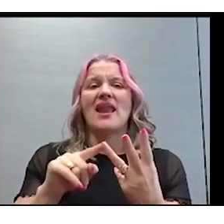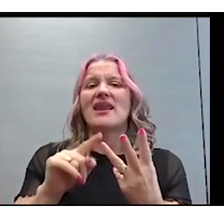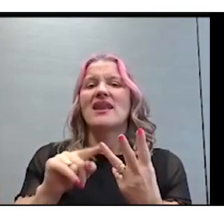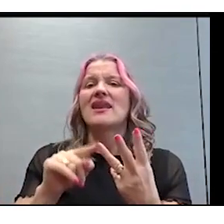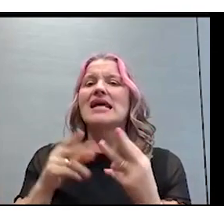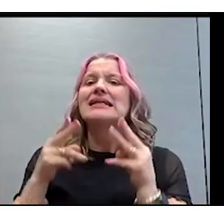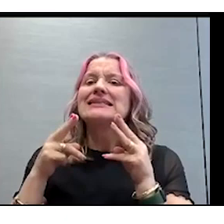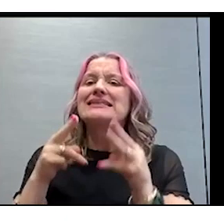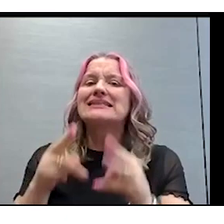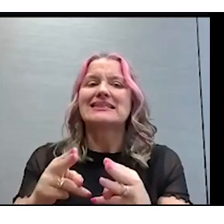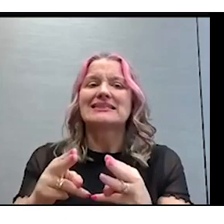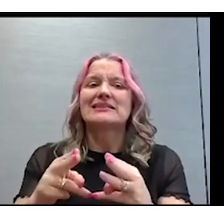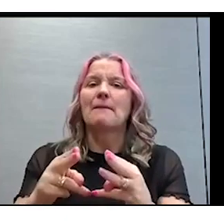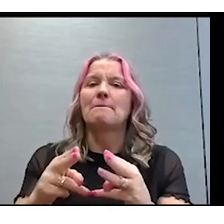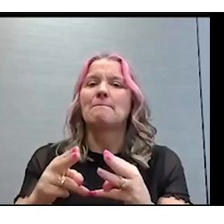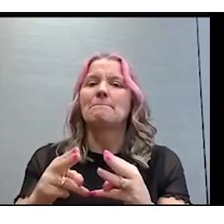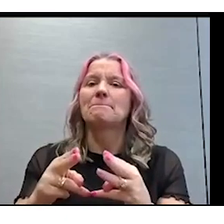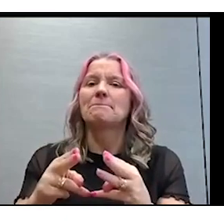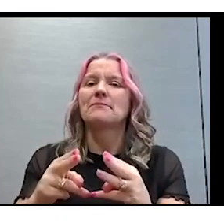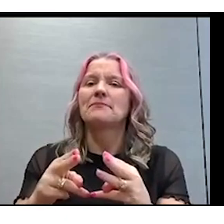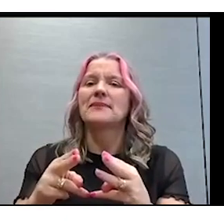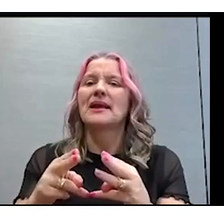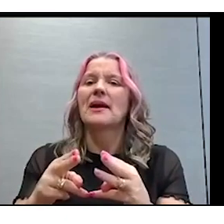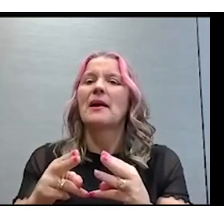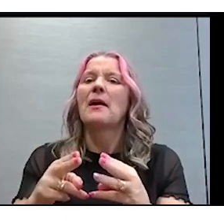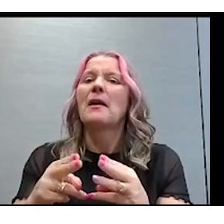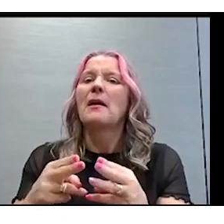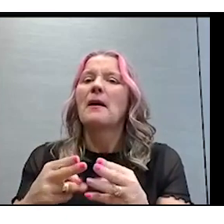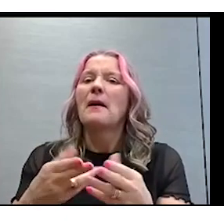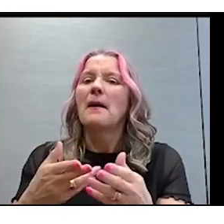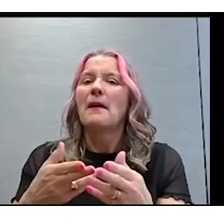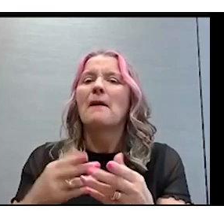And this is where we're going to spend some time to discuss more today.